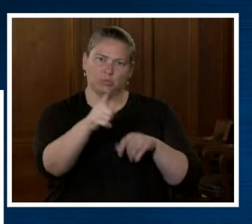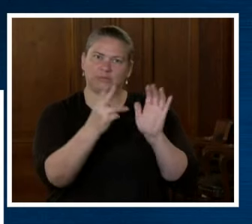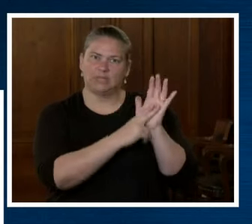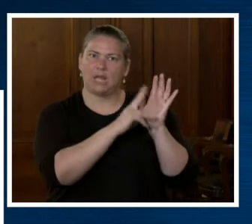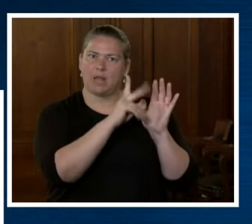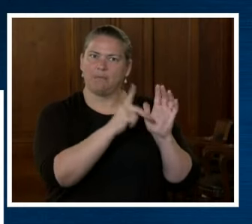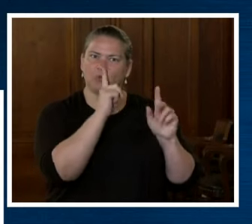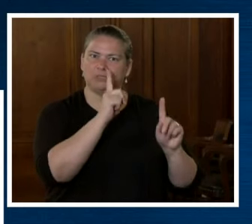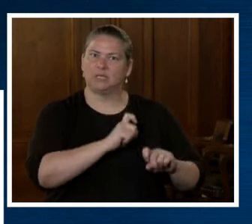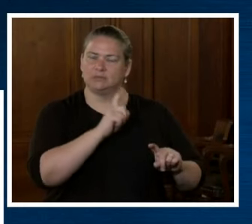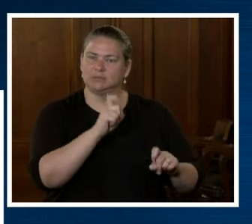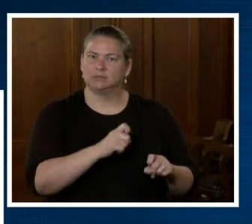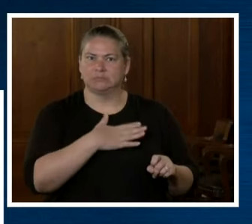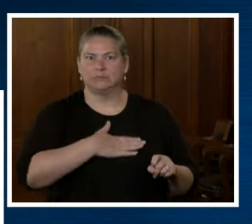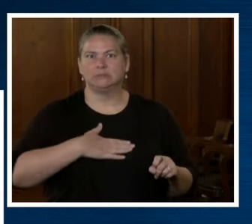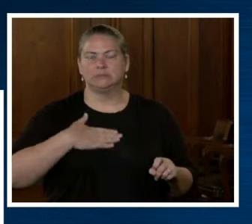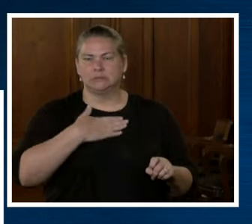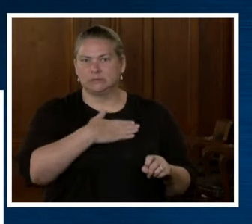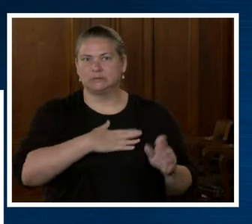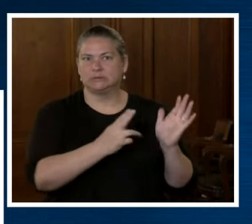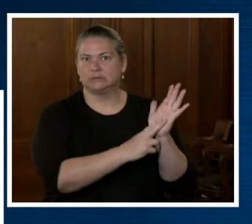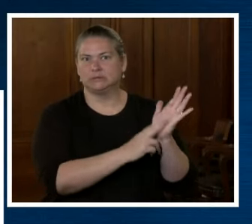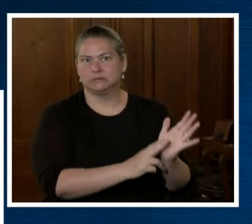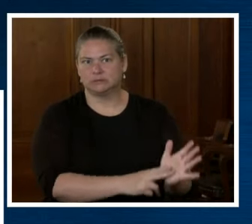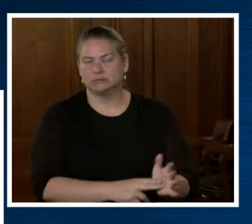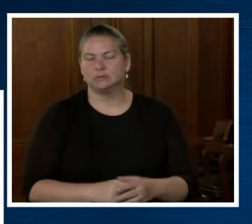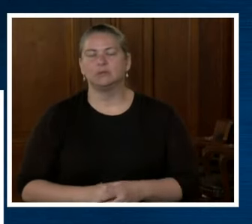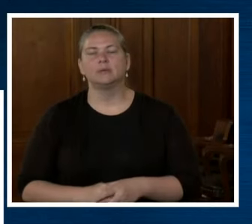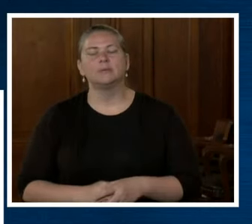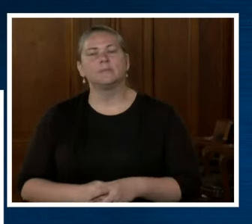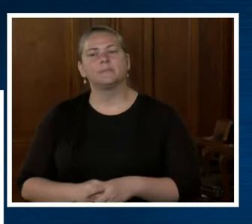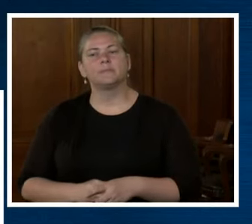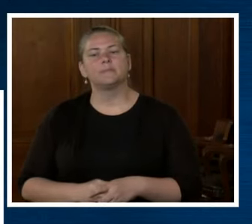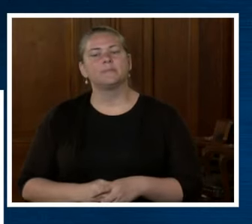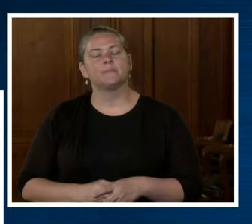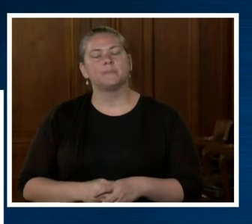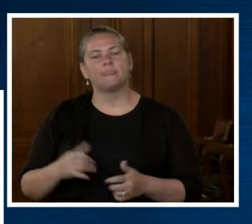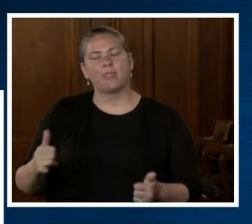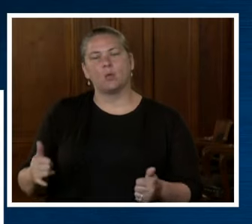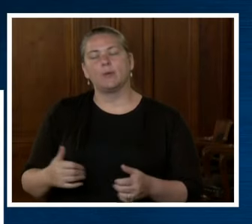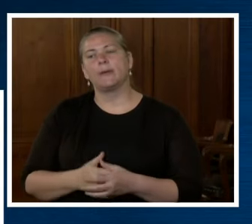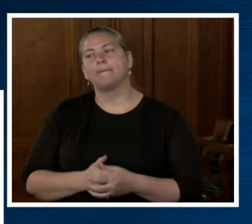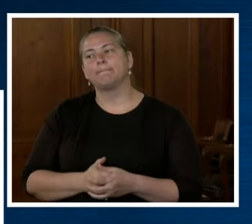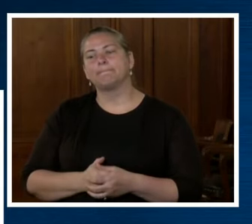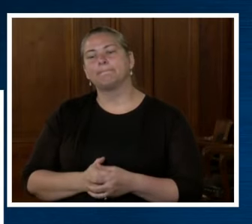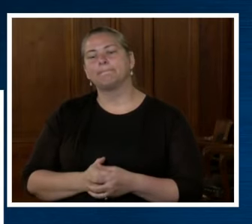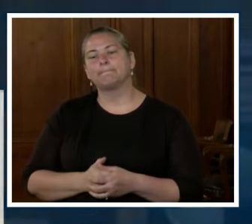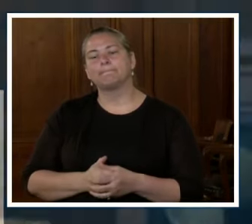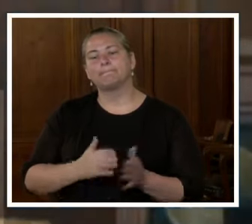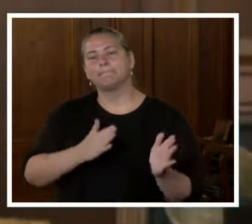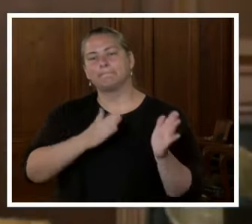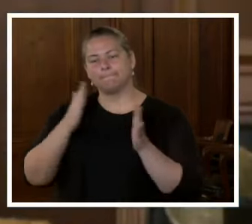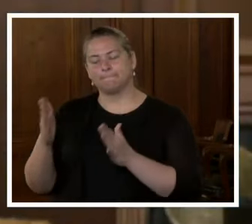BUT I ALSO KNOW THAT IT'S ABOUT OTHER INEQUITIES AND INEQUALITIES THAT THERE HAS SIMPLY NOT BEEN ENOUGH MOVEMENT